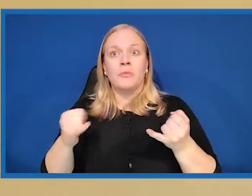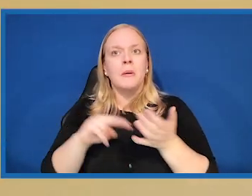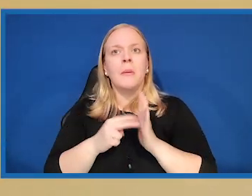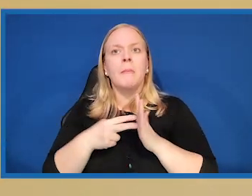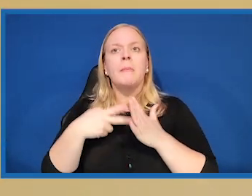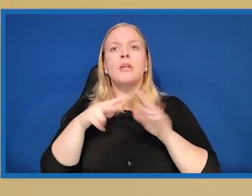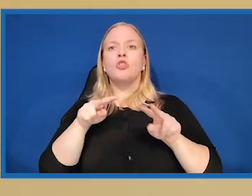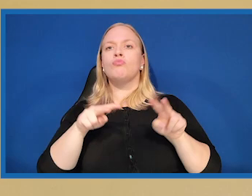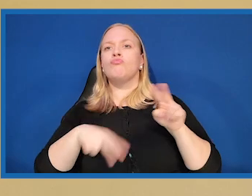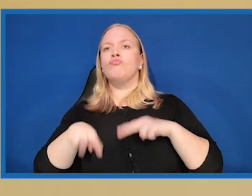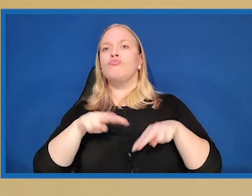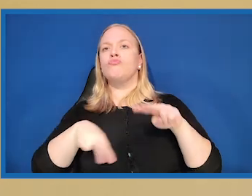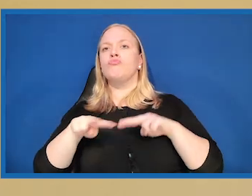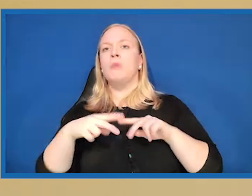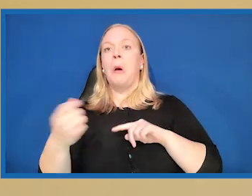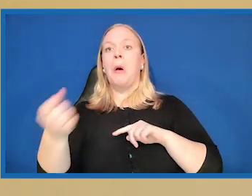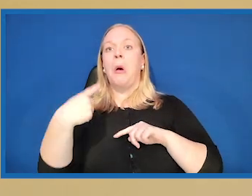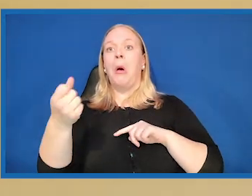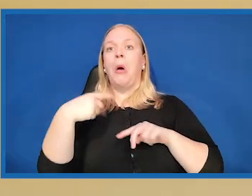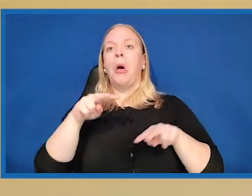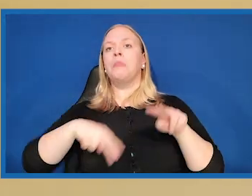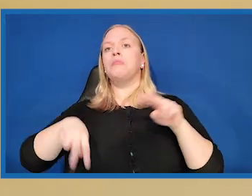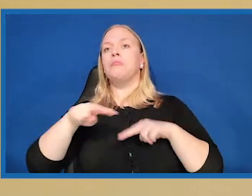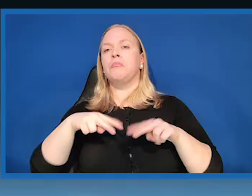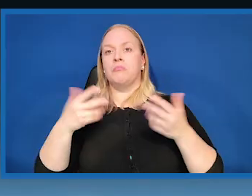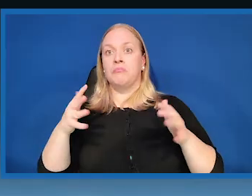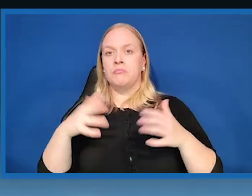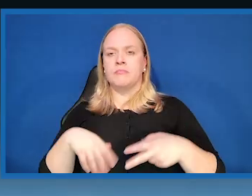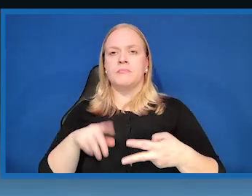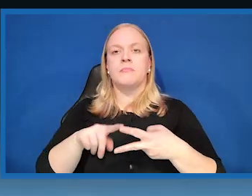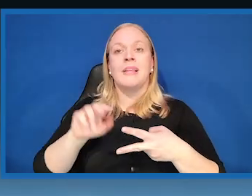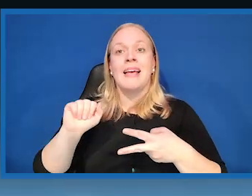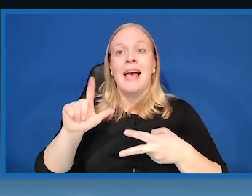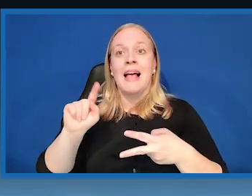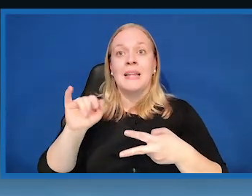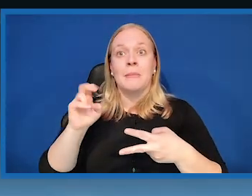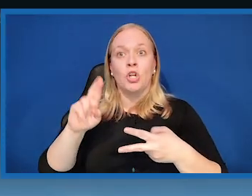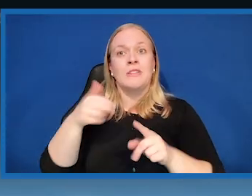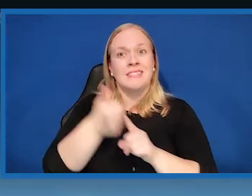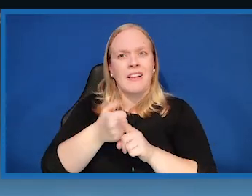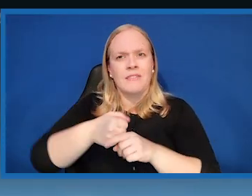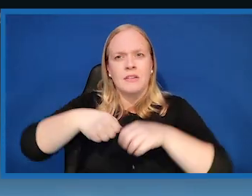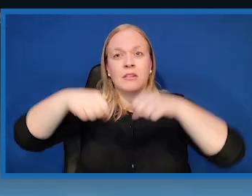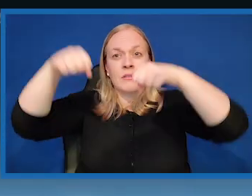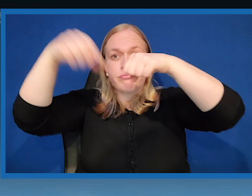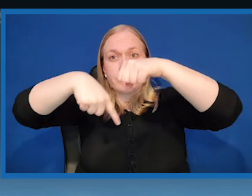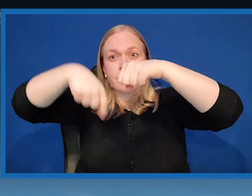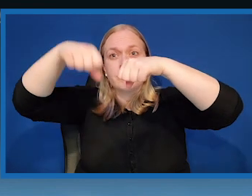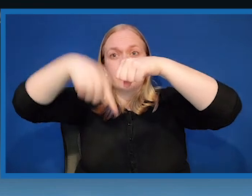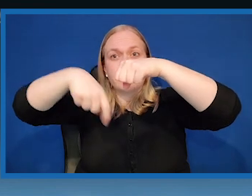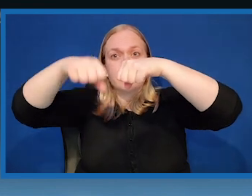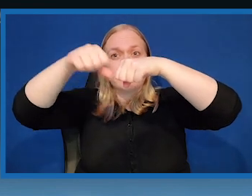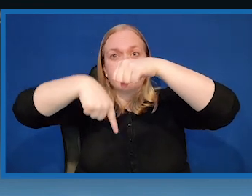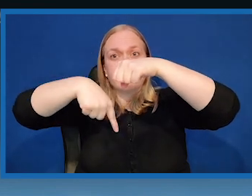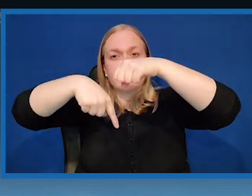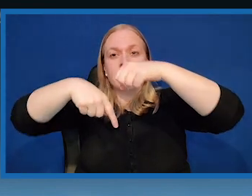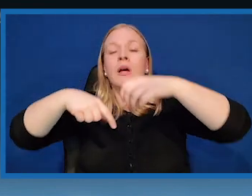UH, SO, UH, THE ALTIMETER ACTUALLY SENDS A PULSE, THE PULSE GOES AND BOUNCES BACK THE SURFACE OF EARTH,